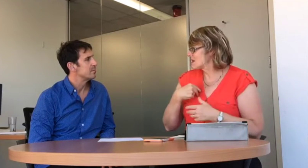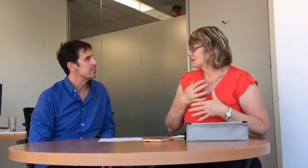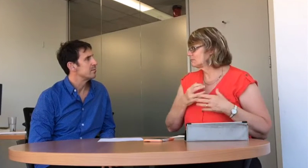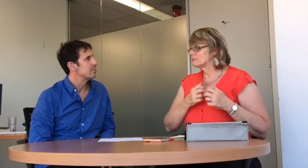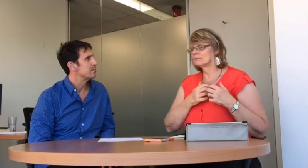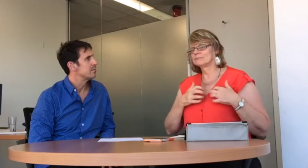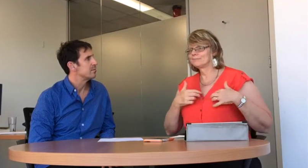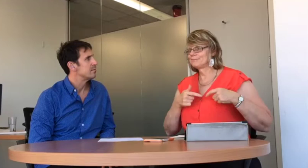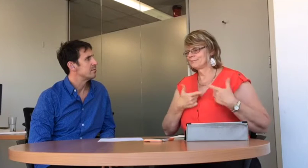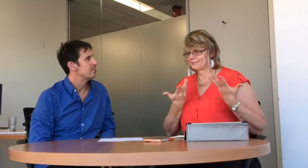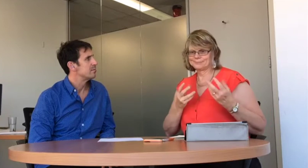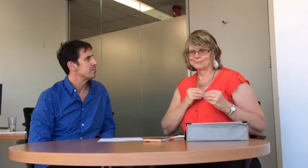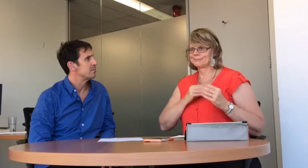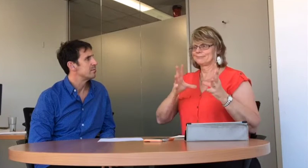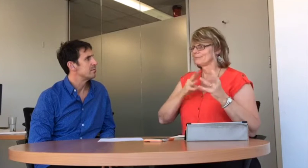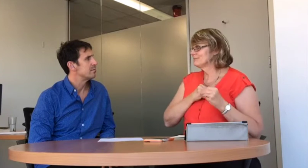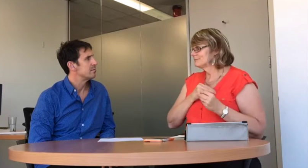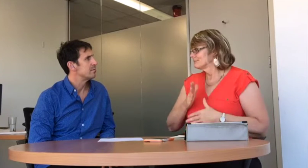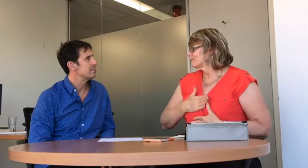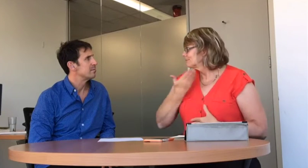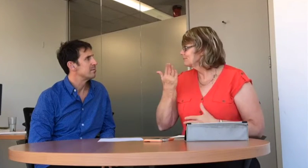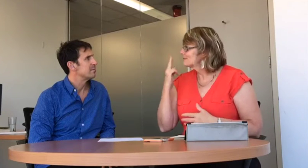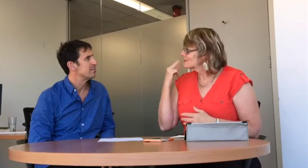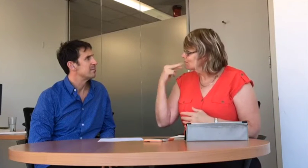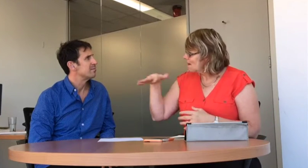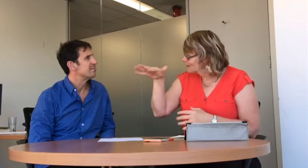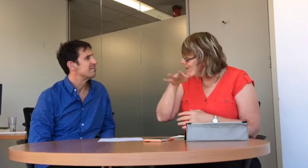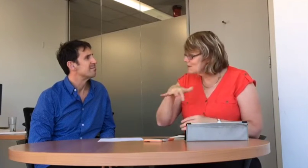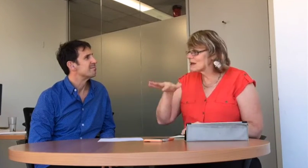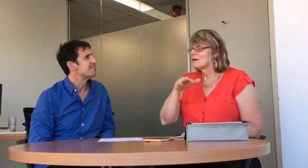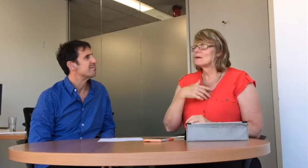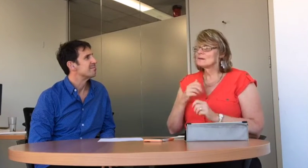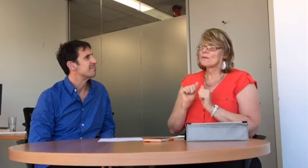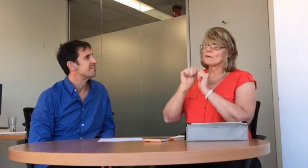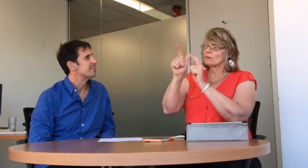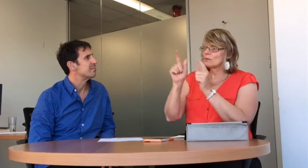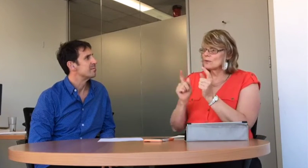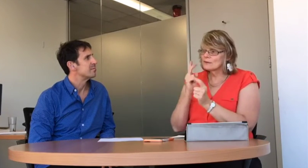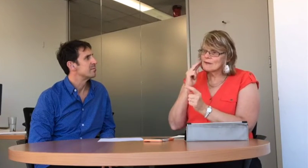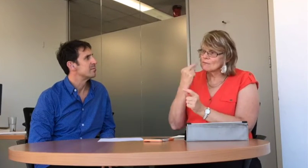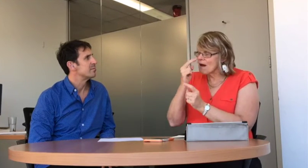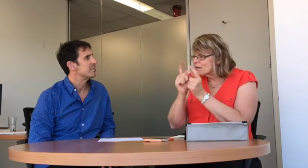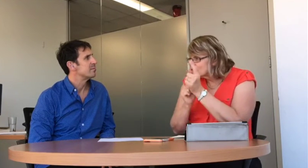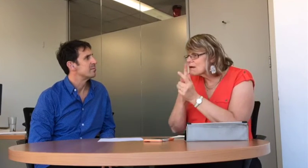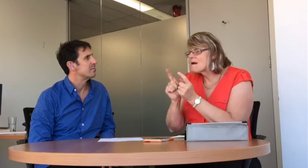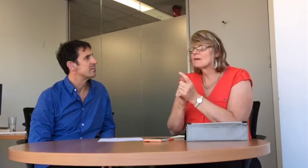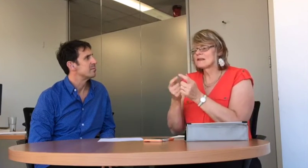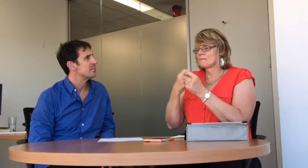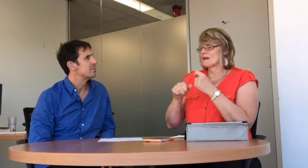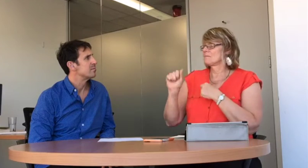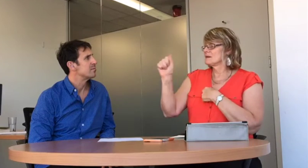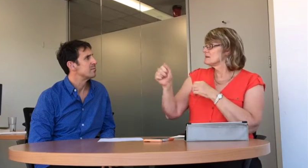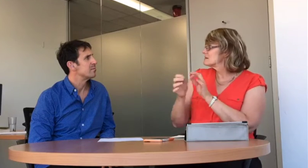and he asked me to become more involved in the community, as it certainly was important to me and I was extremely interested in it.